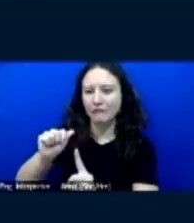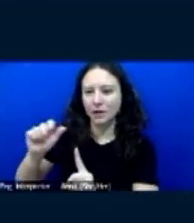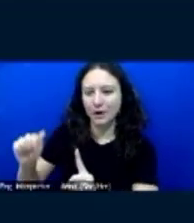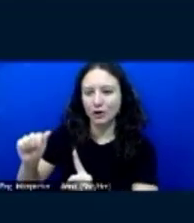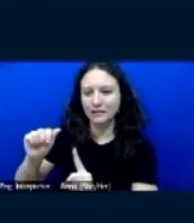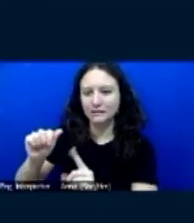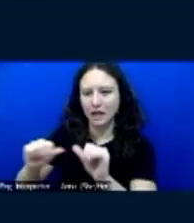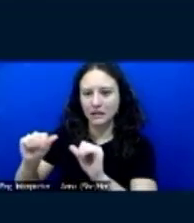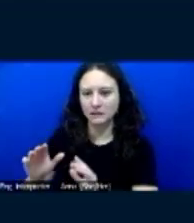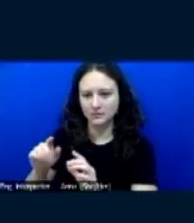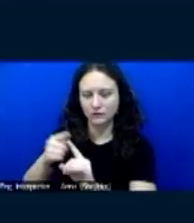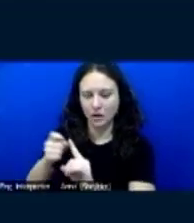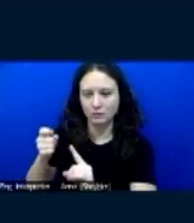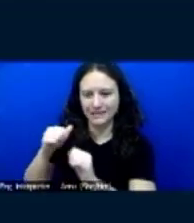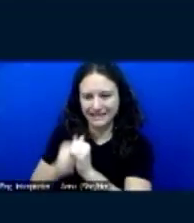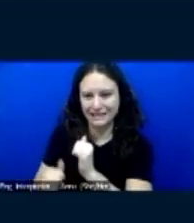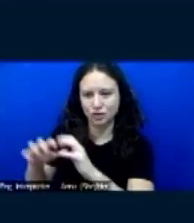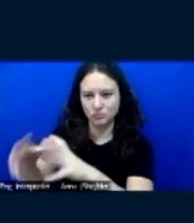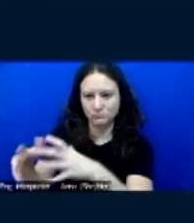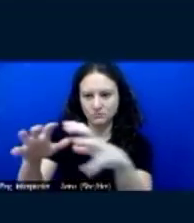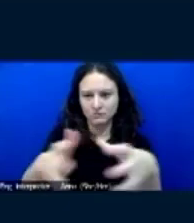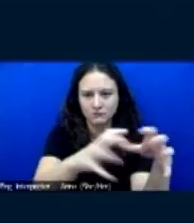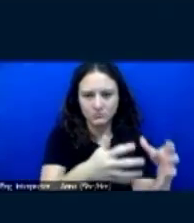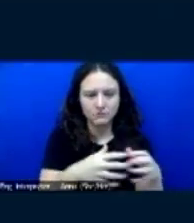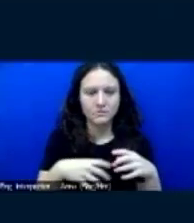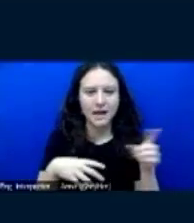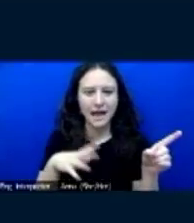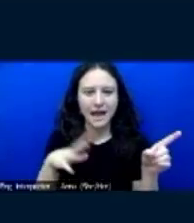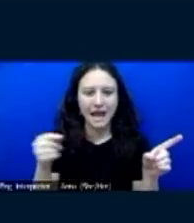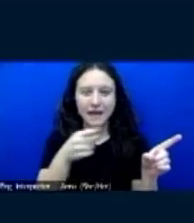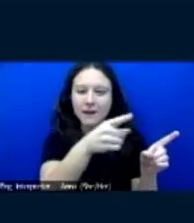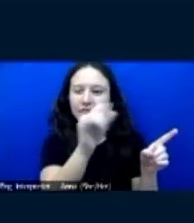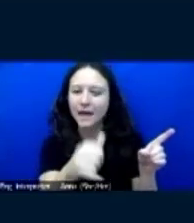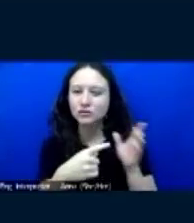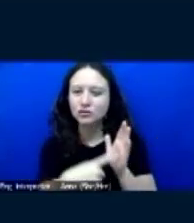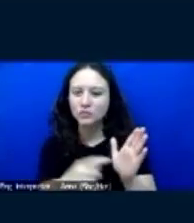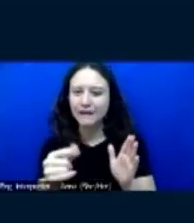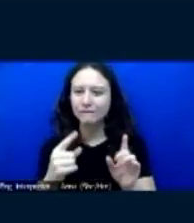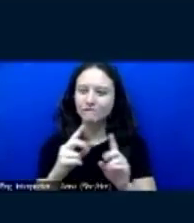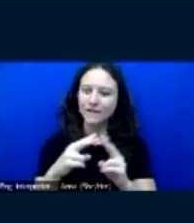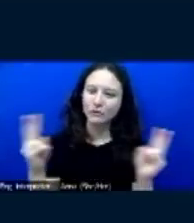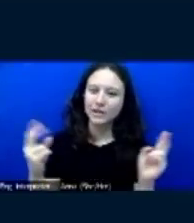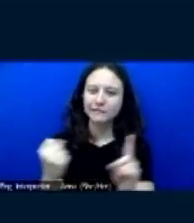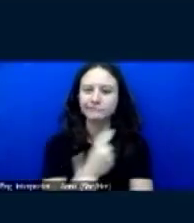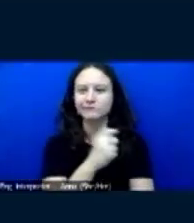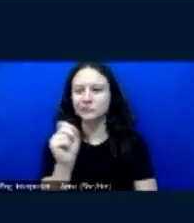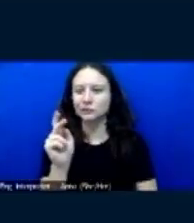And that's this very skewed distribution that you're looking at here. So, obviously, there's a lot of topics